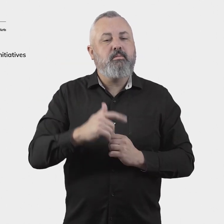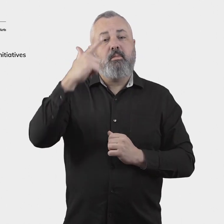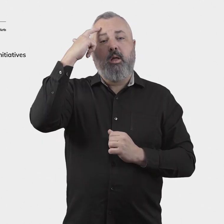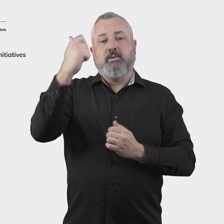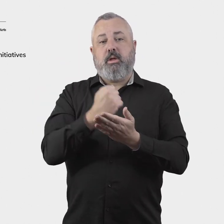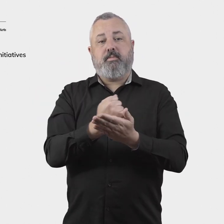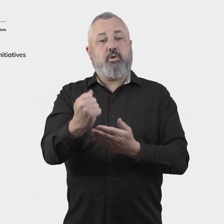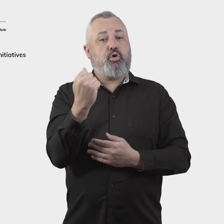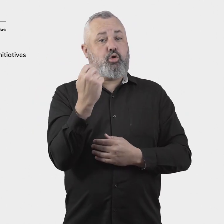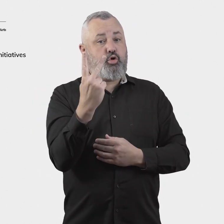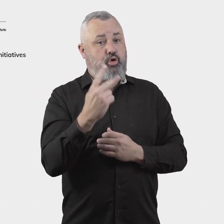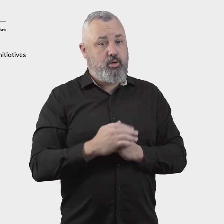Initiative 2.